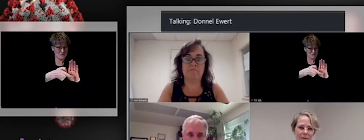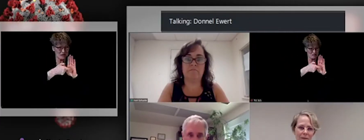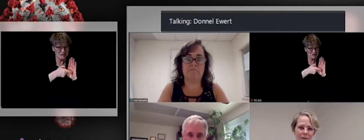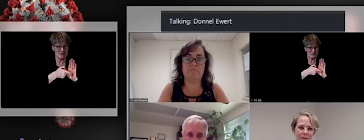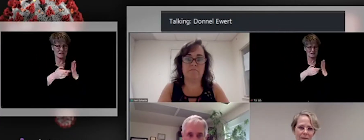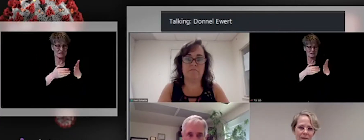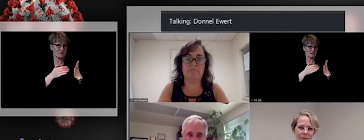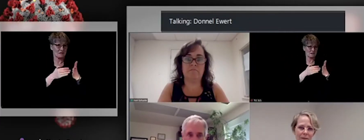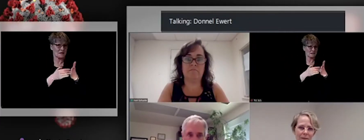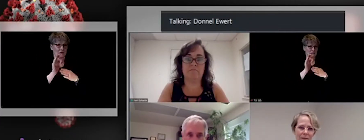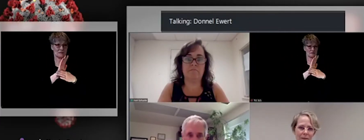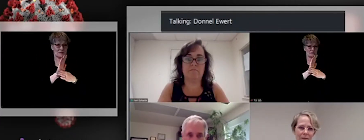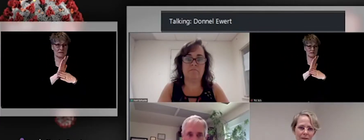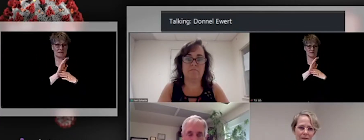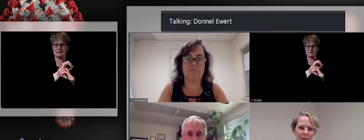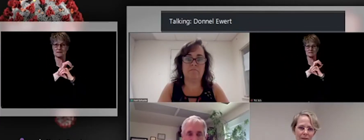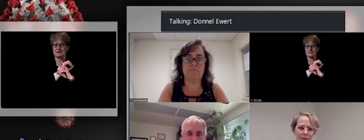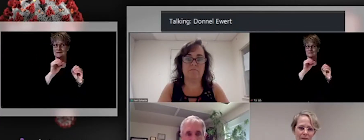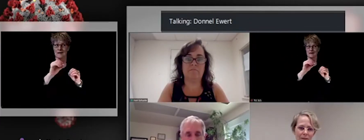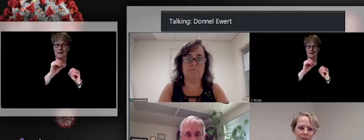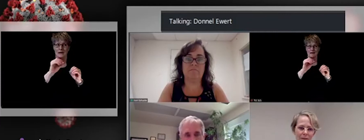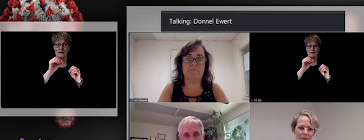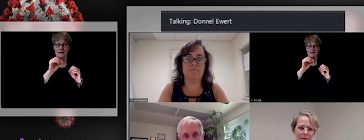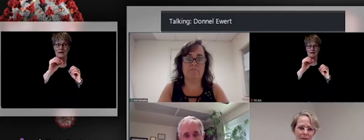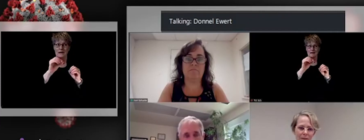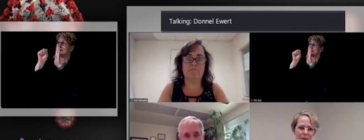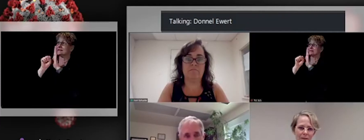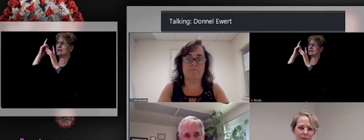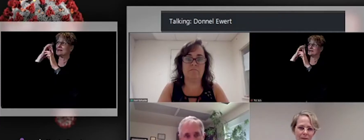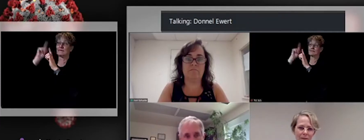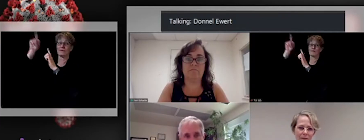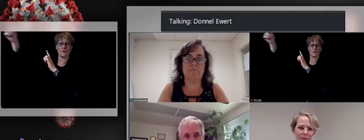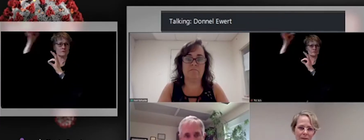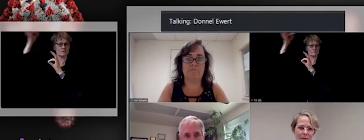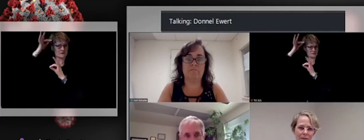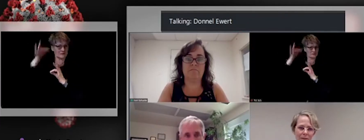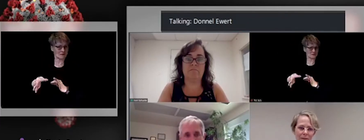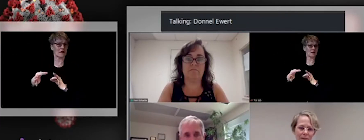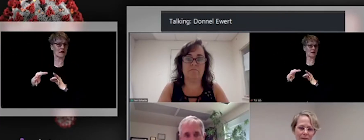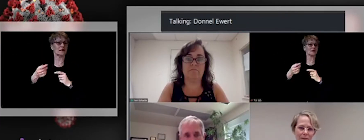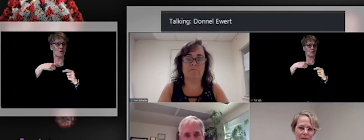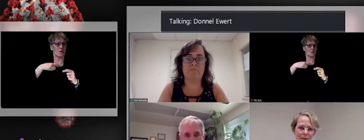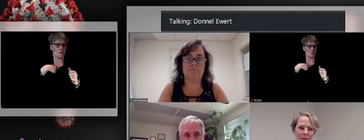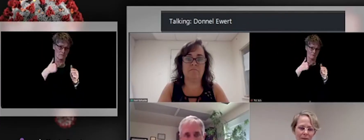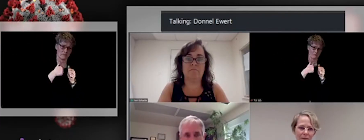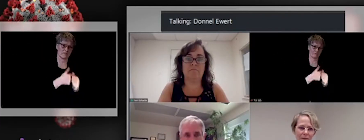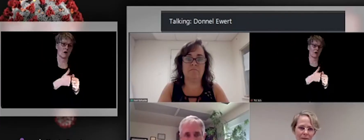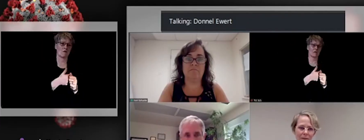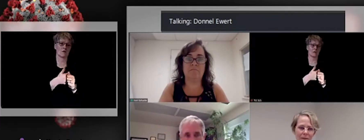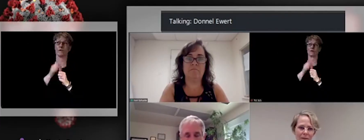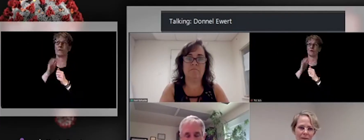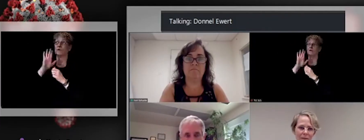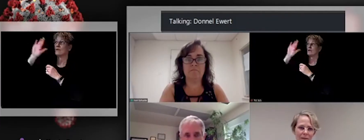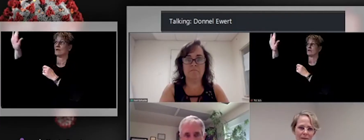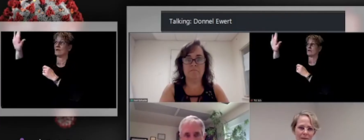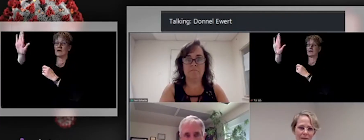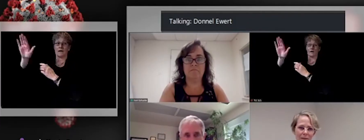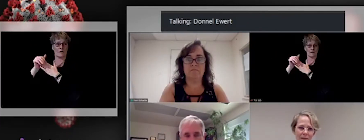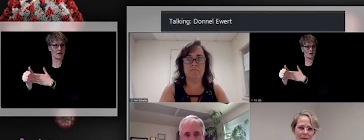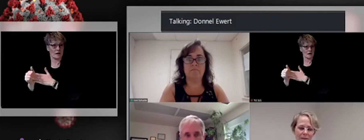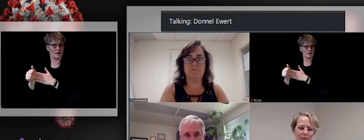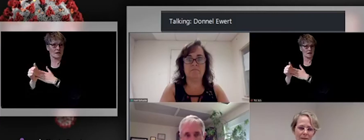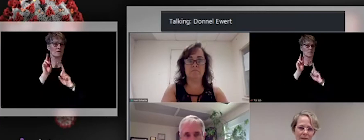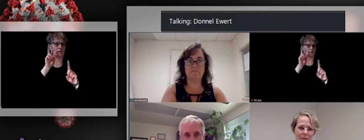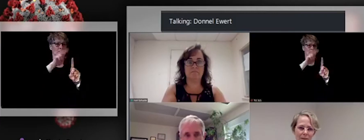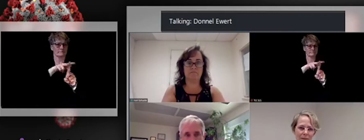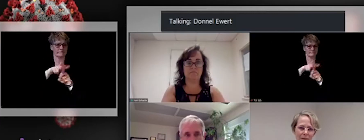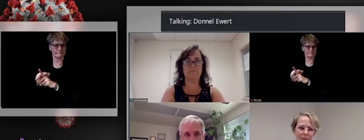what the state of California has. We are merely implementing the interventions of the state